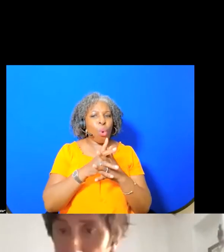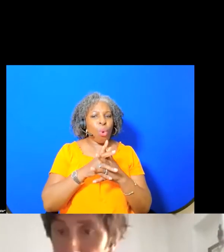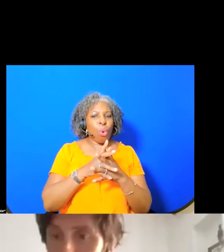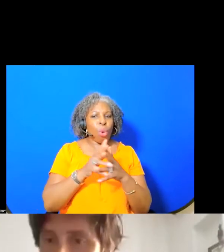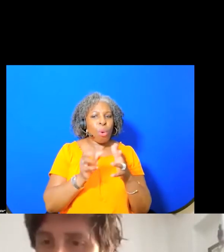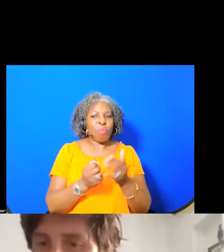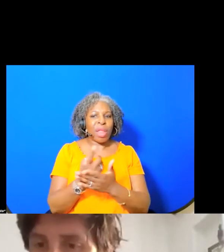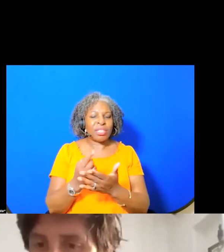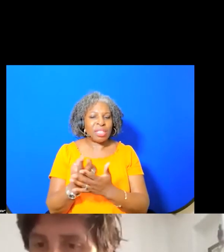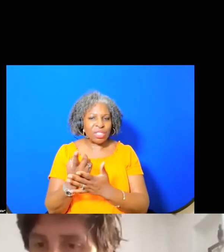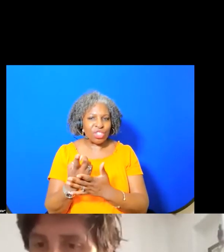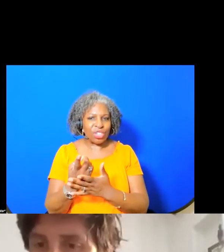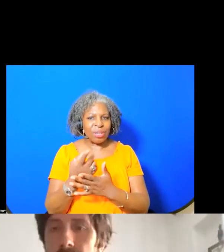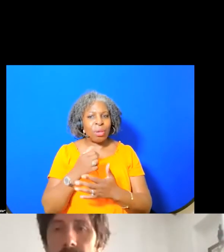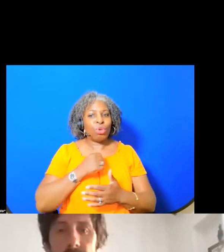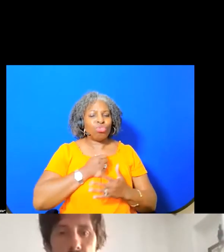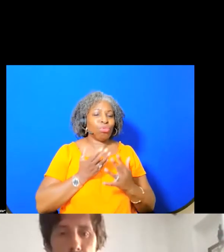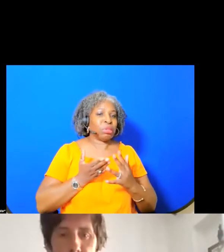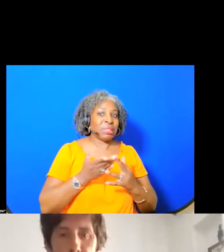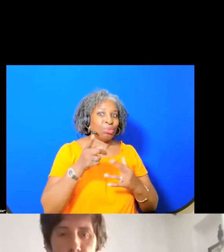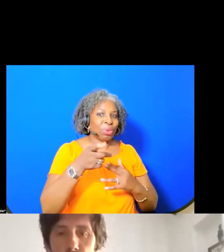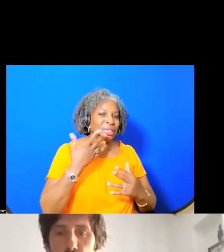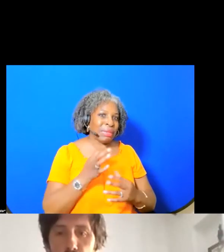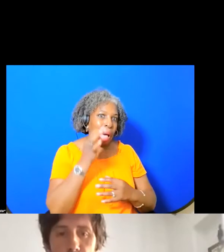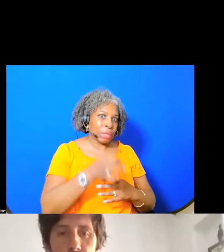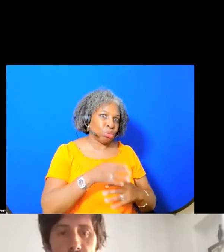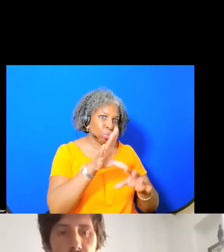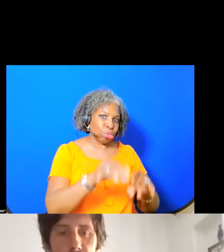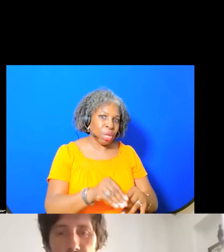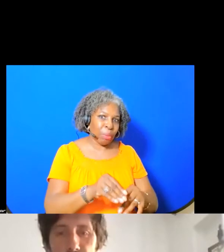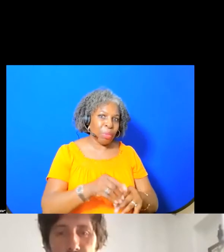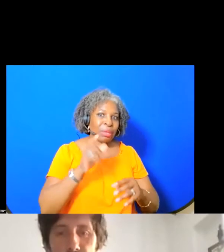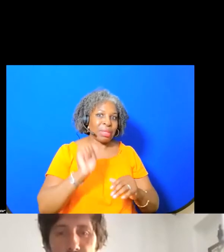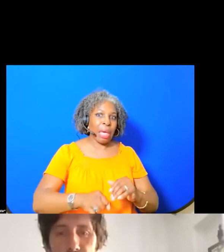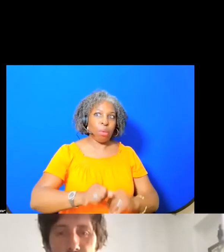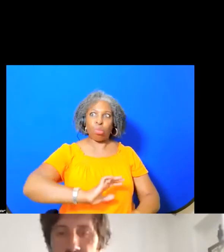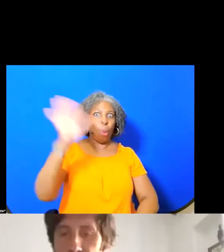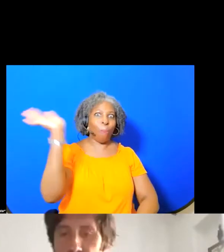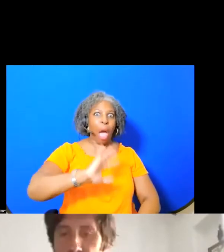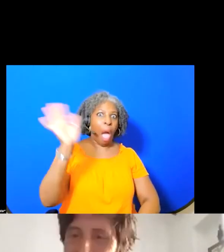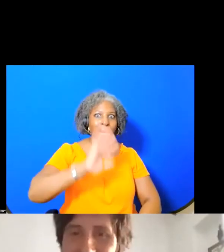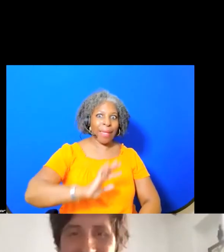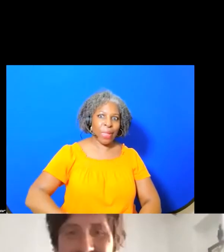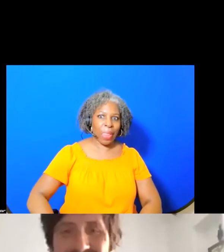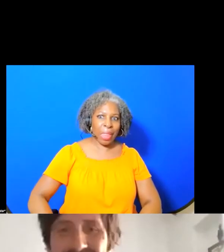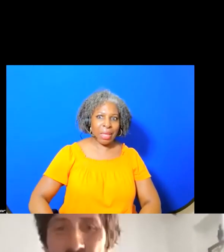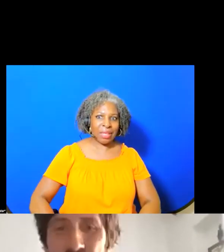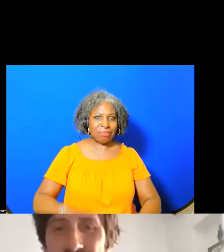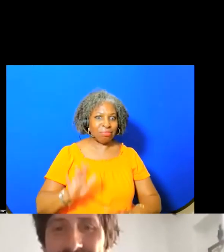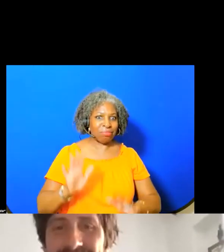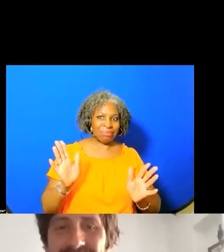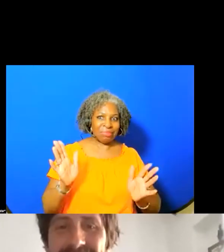ask you to wrap up but that's okay. >> ANDY: Yeah, goodbye CÍARAN: No, I meant like, do you is there any like particular one you